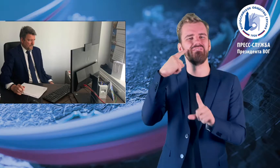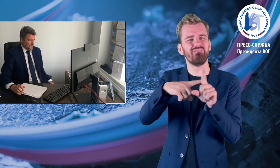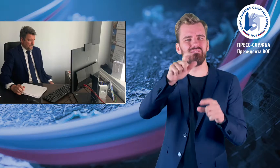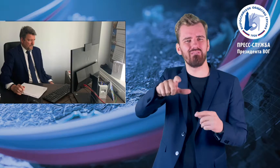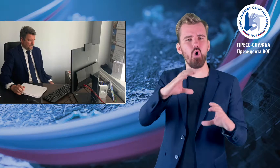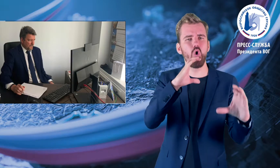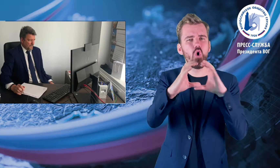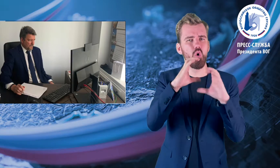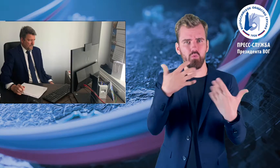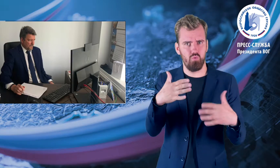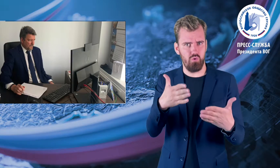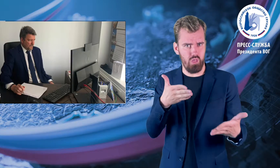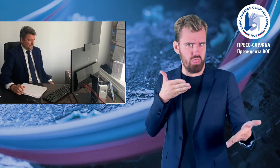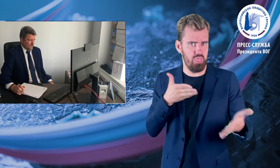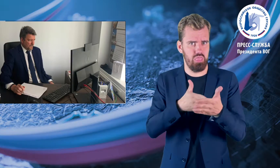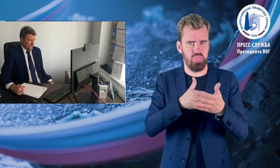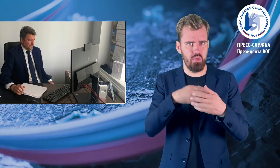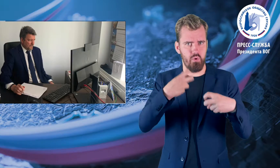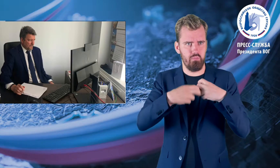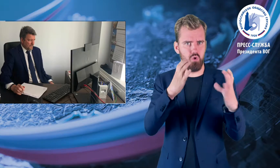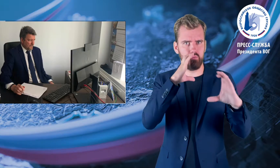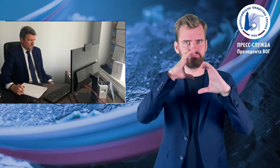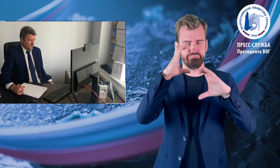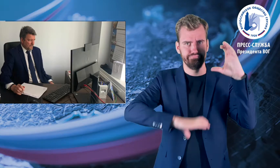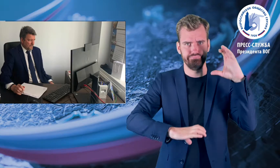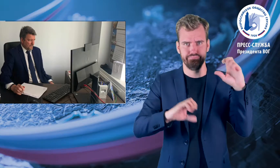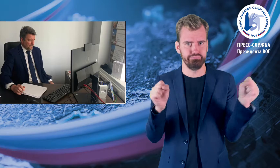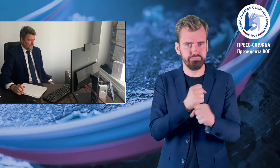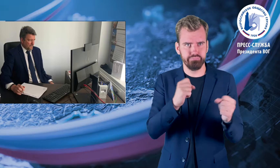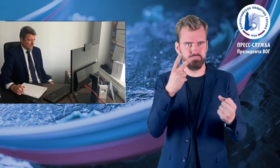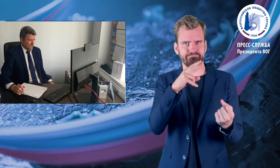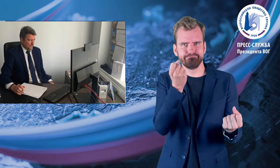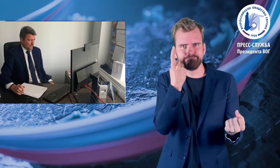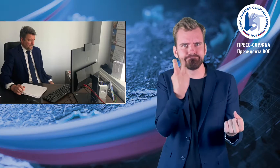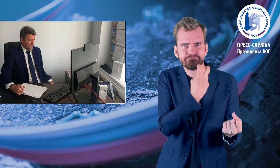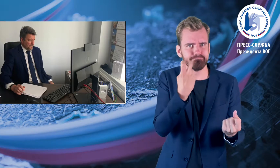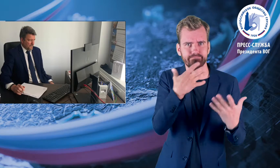for people with Deaf and hard of hearing